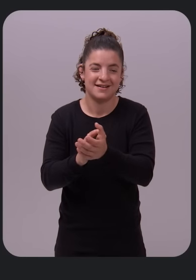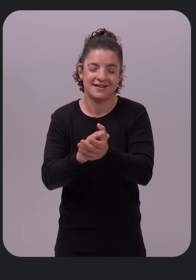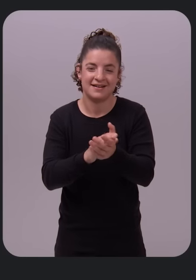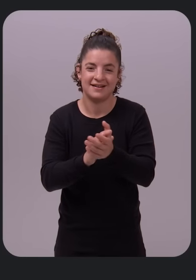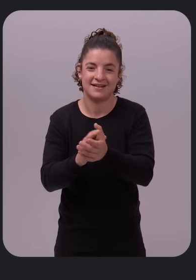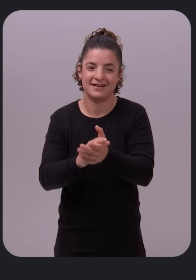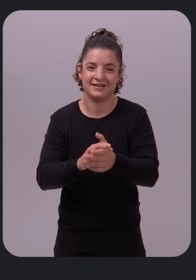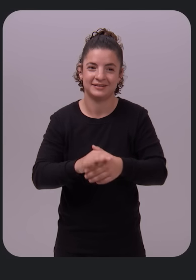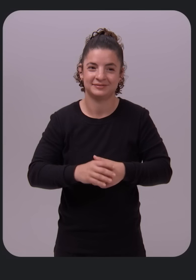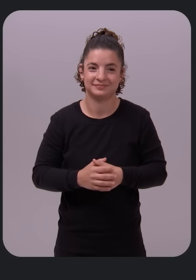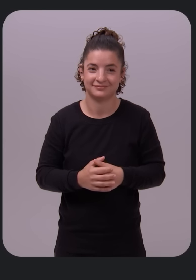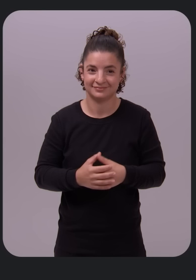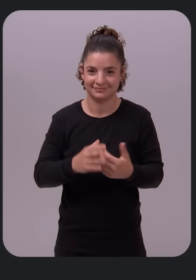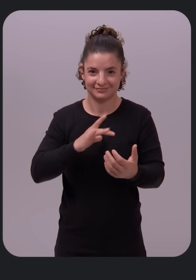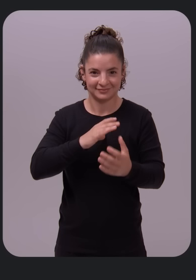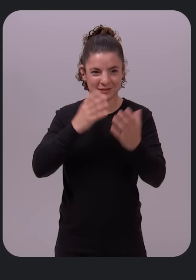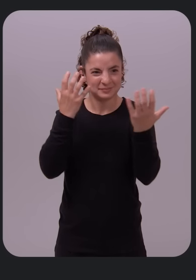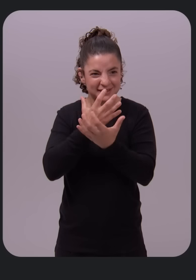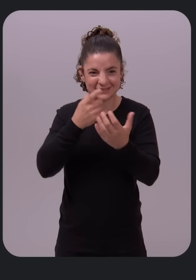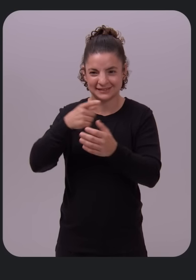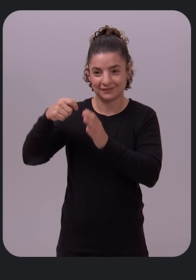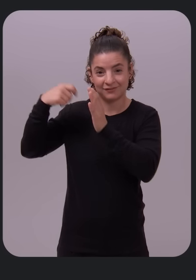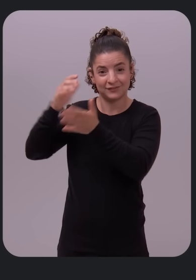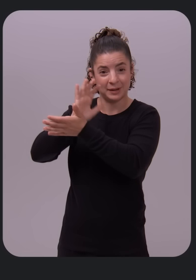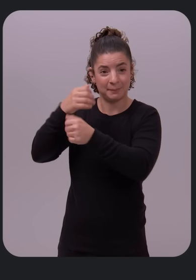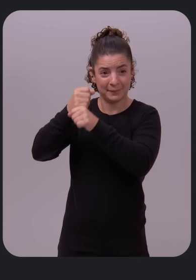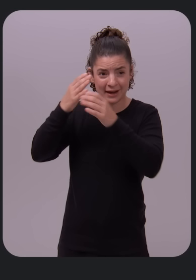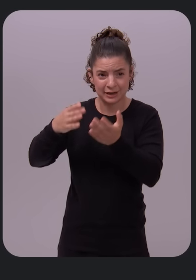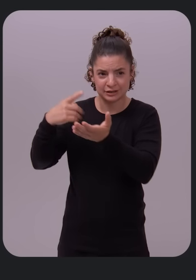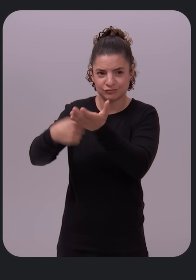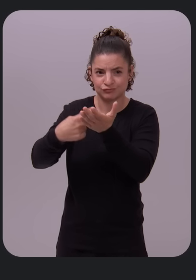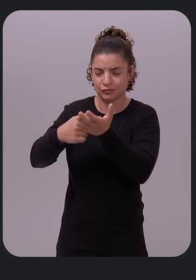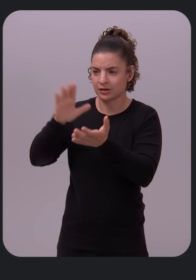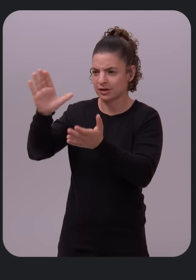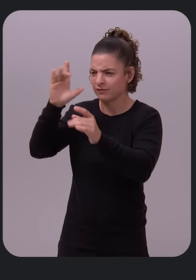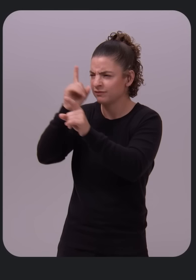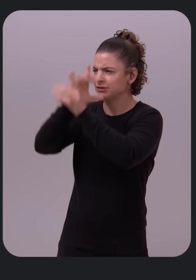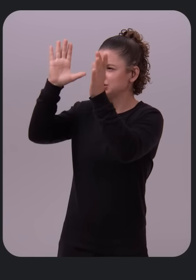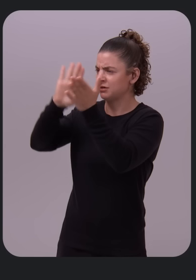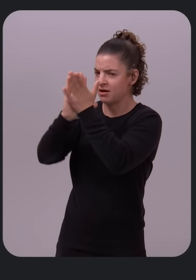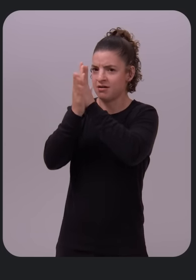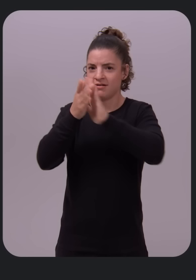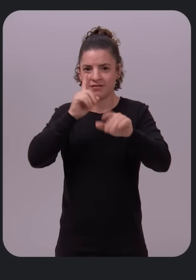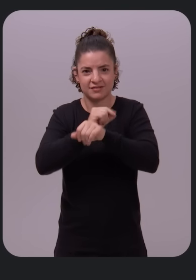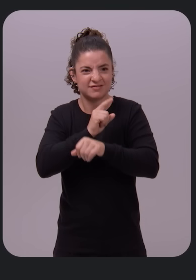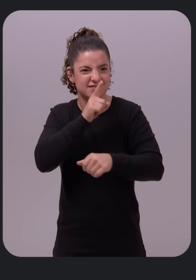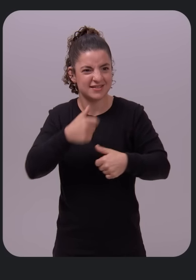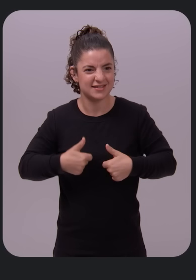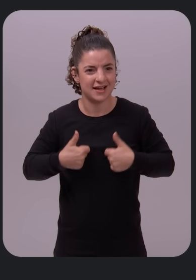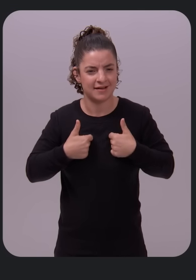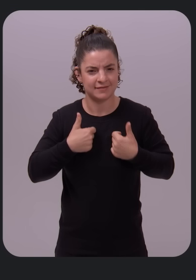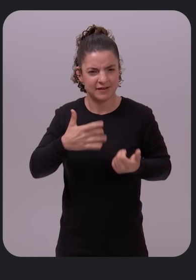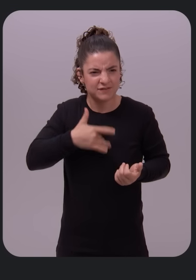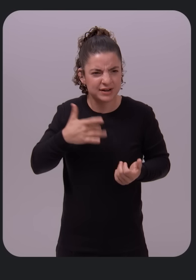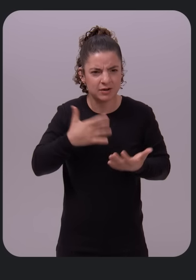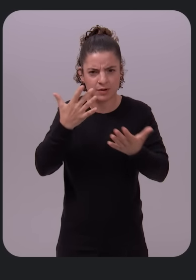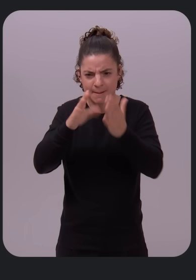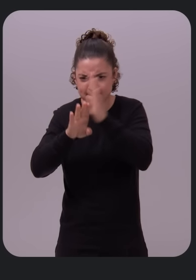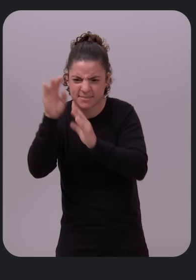It's so amazing to hear those filmmakers talk about bringing their incredible visions to life. And that feeling of building, of creating,